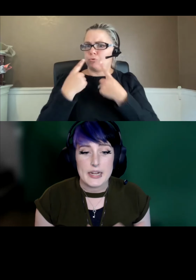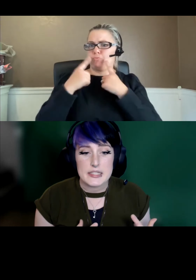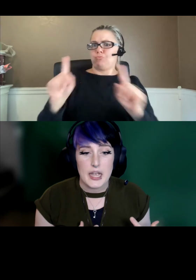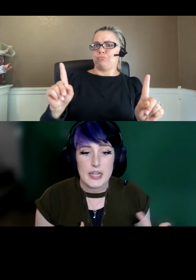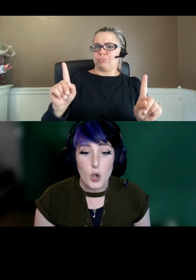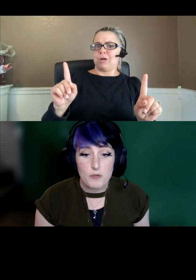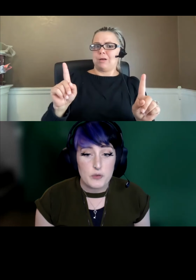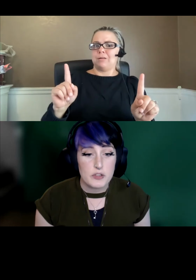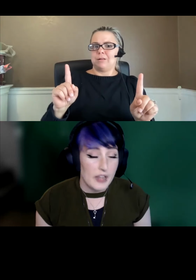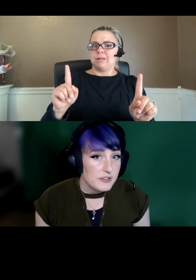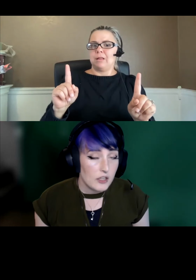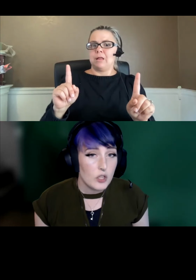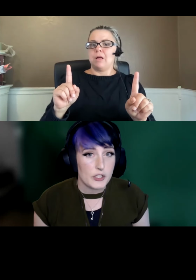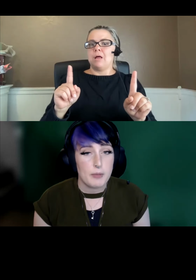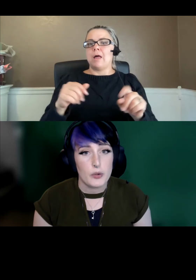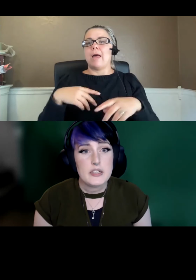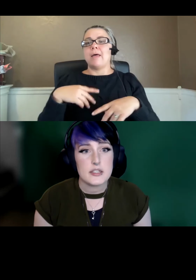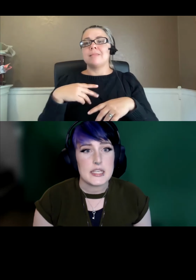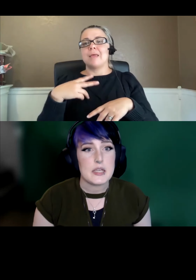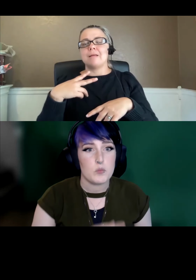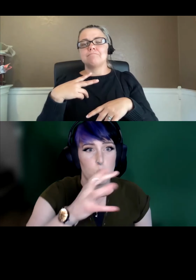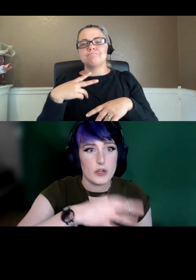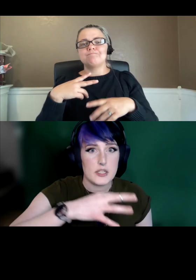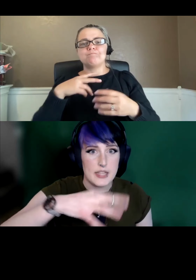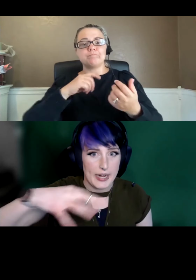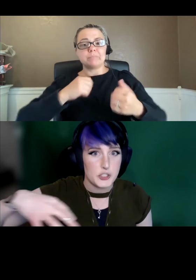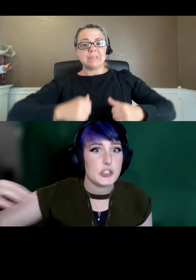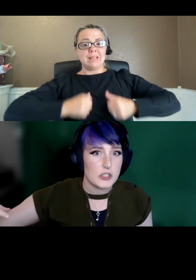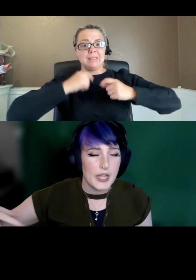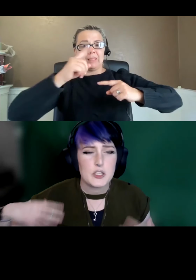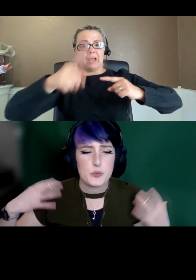and an overview of the life cycle of a component to see what does that actually look like? Because